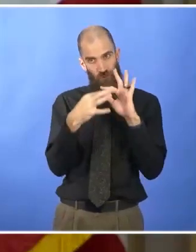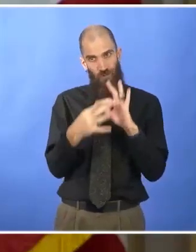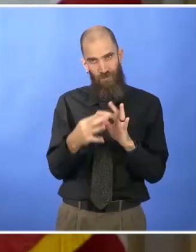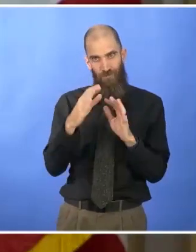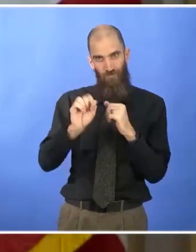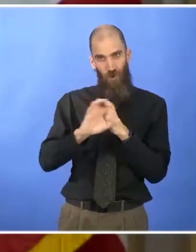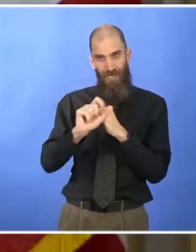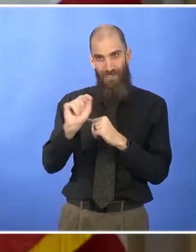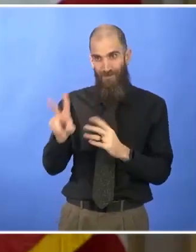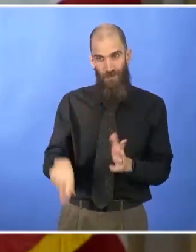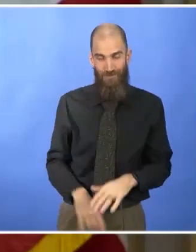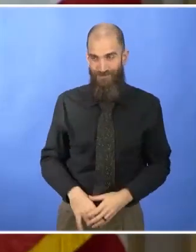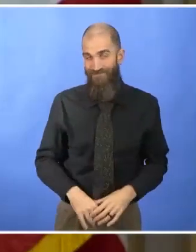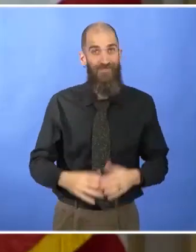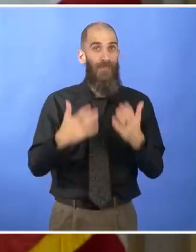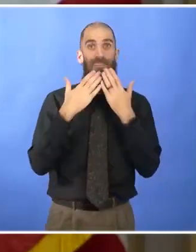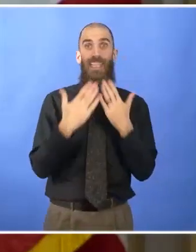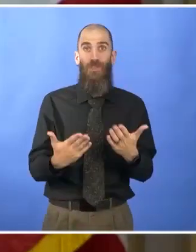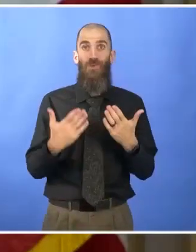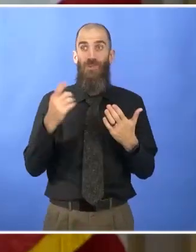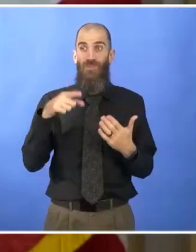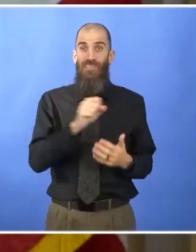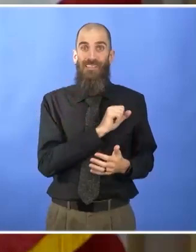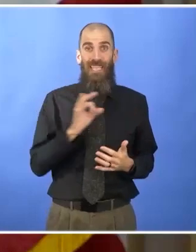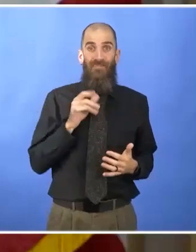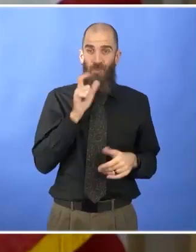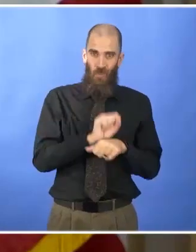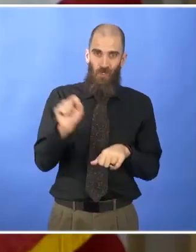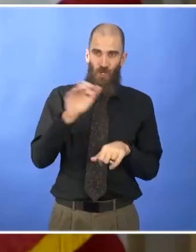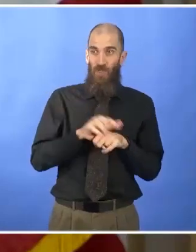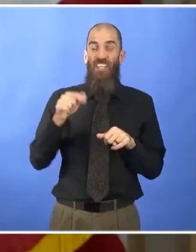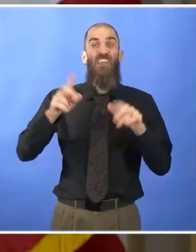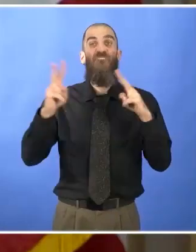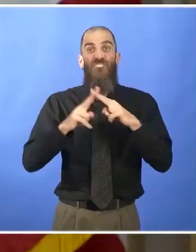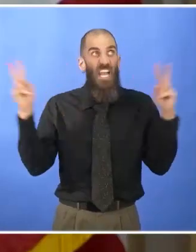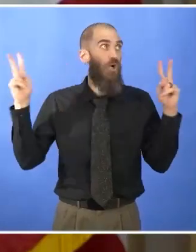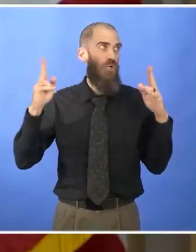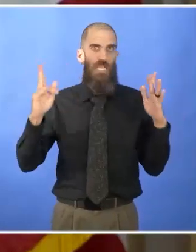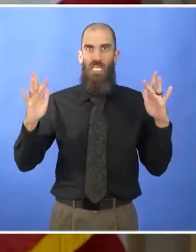WHO WORKED ON THIS EXTREMELY GLAMOROUS EFFORT.